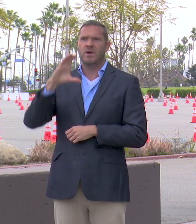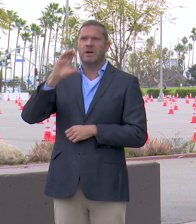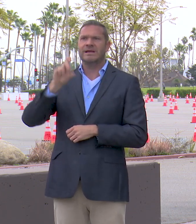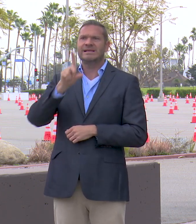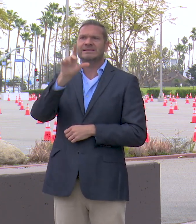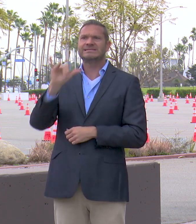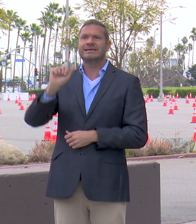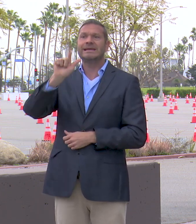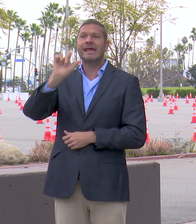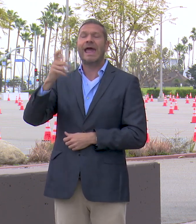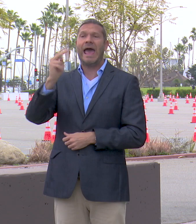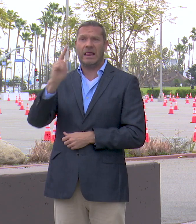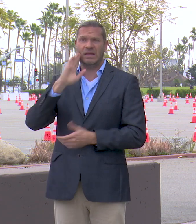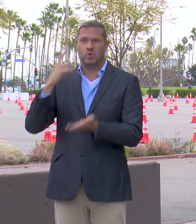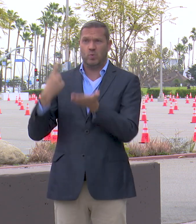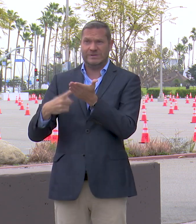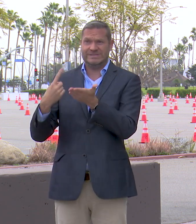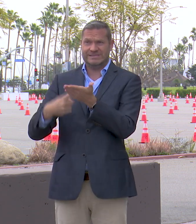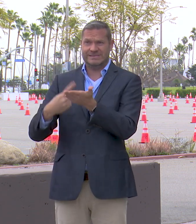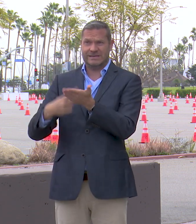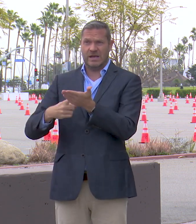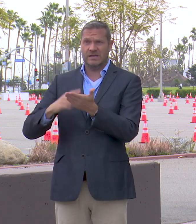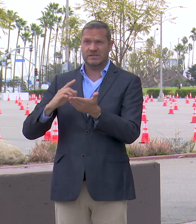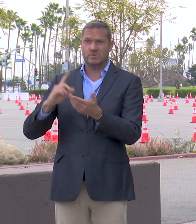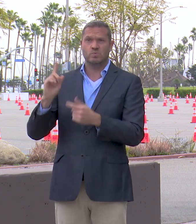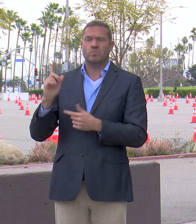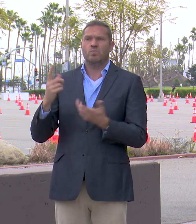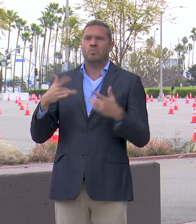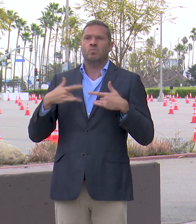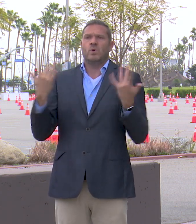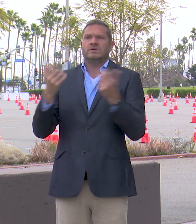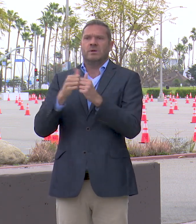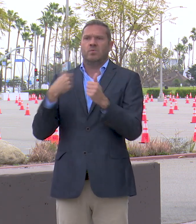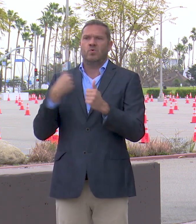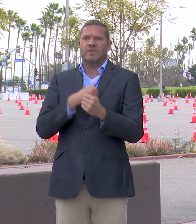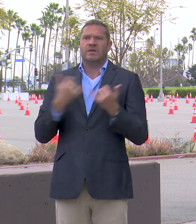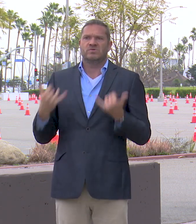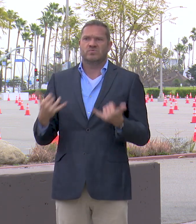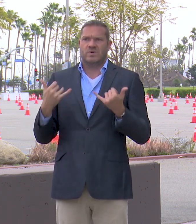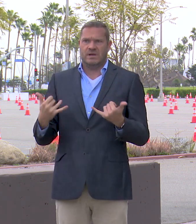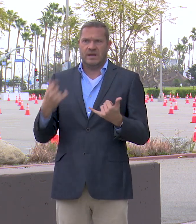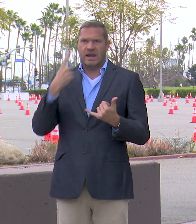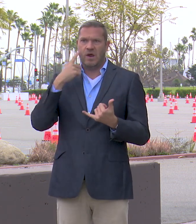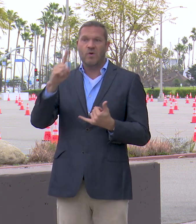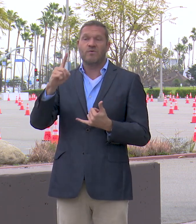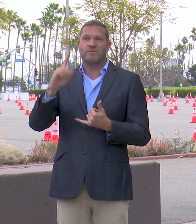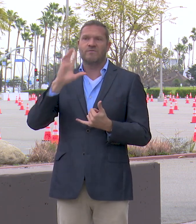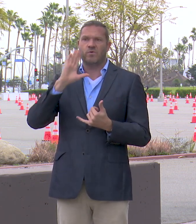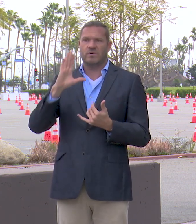where we're out and then I'm going to have Dr. Davis come up.